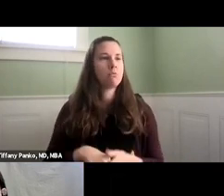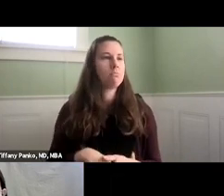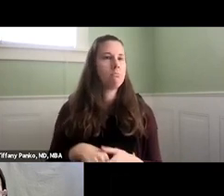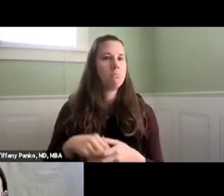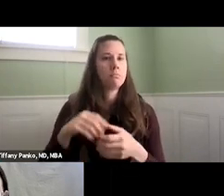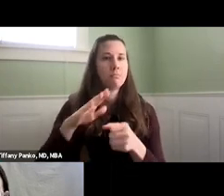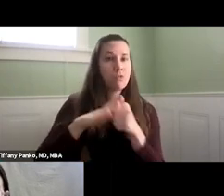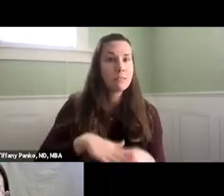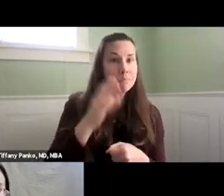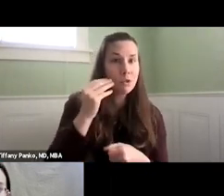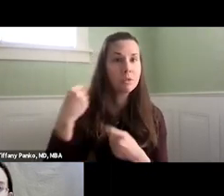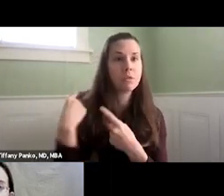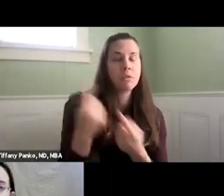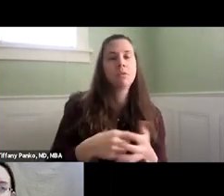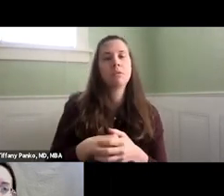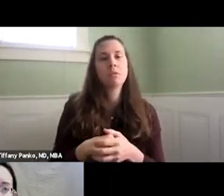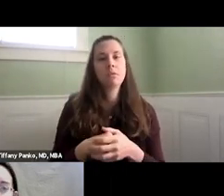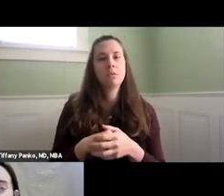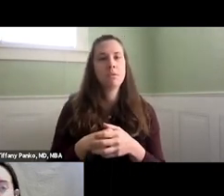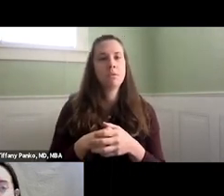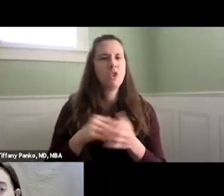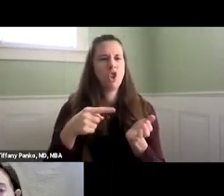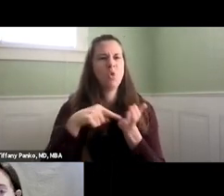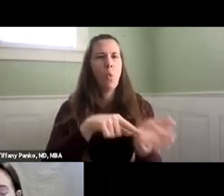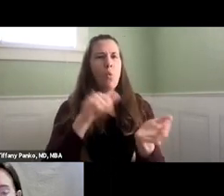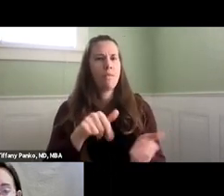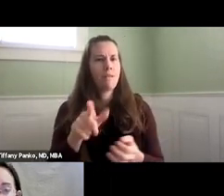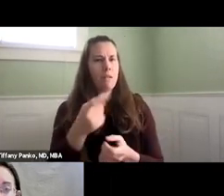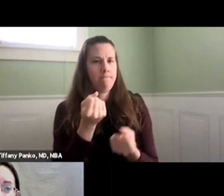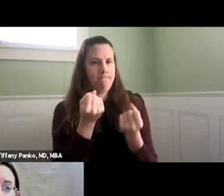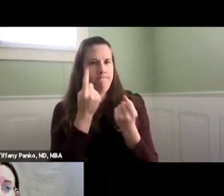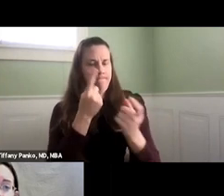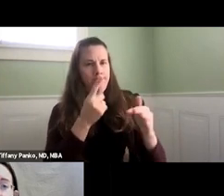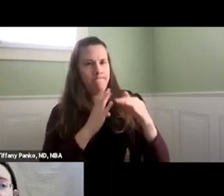trust the healthcare system. They may often have had aggressive experiences or have felt